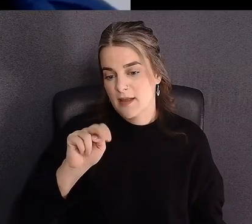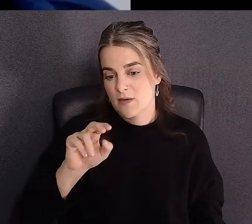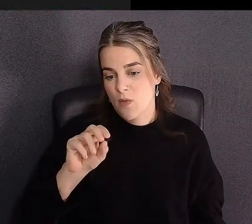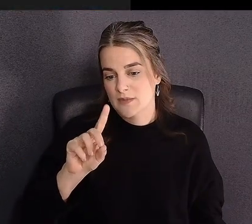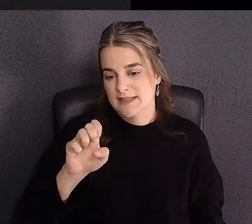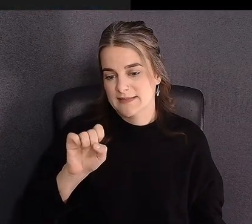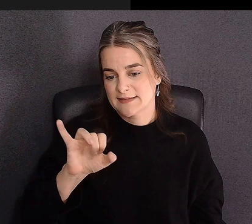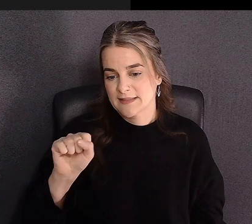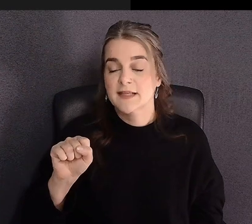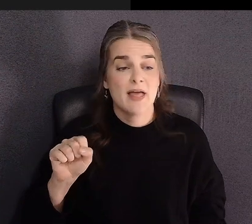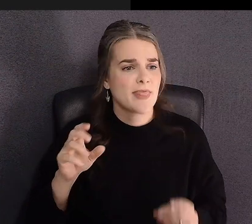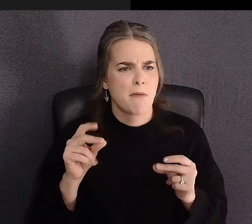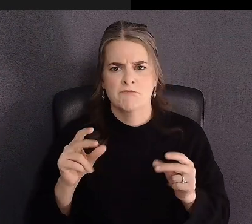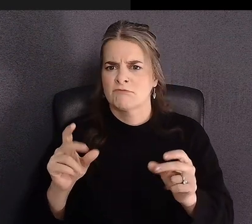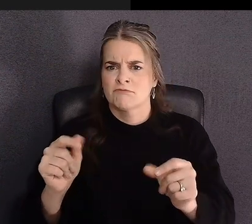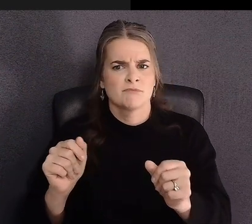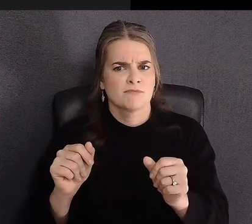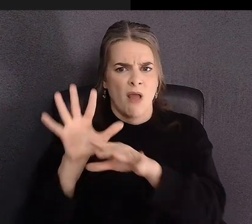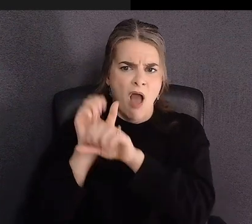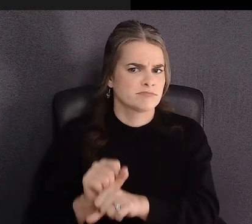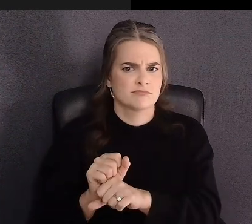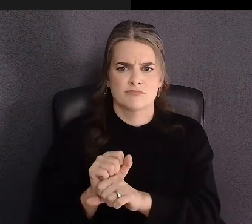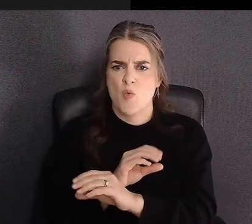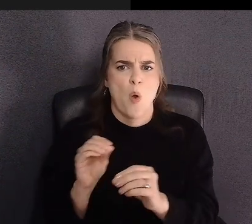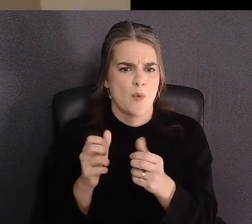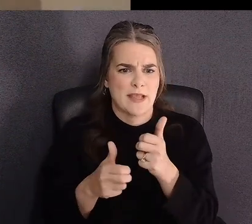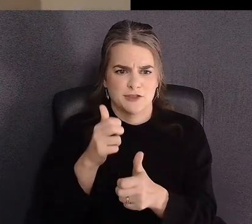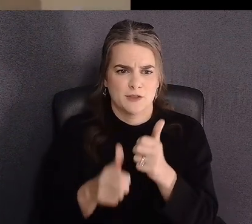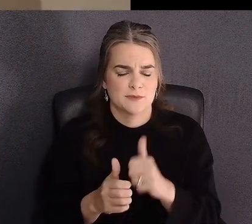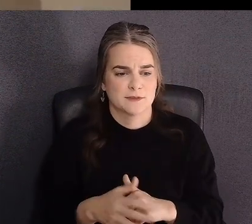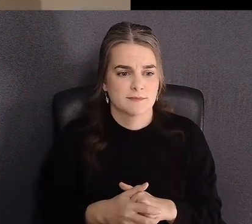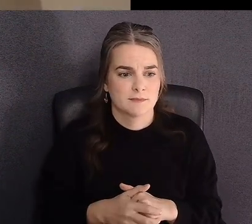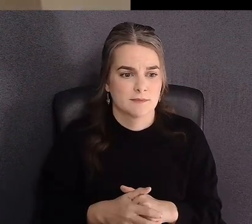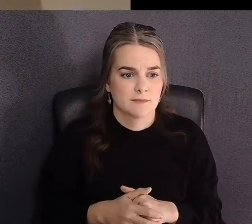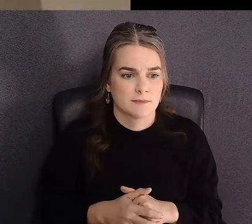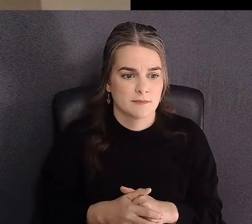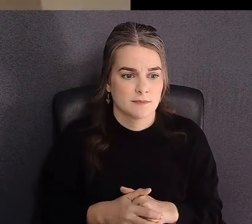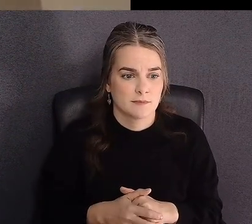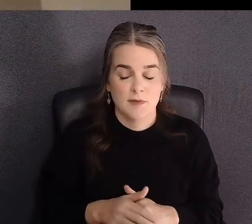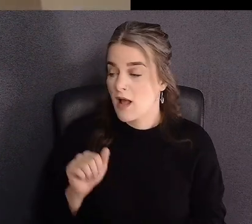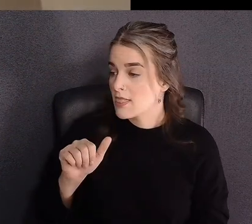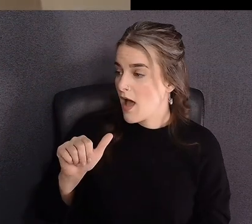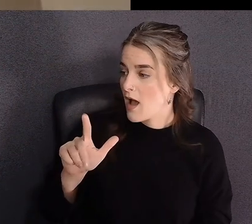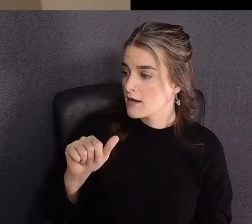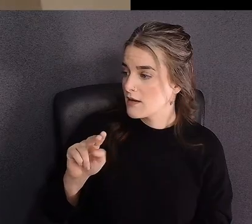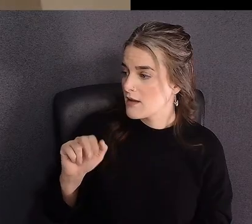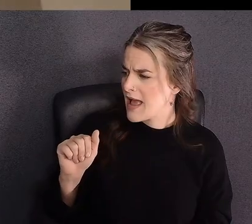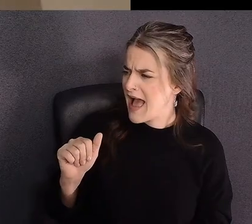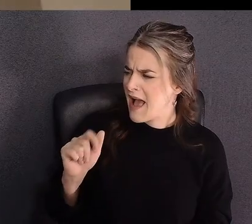Awesome. Thank you. You're welcome. I hope that answers it. Mhm, yeah. I don't know if we have that in the Lending Library. And I'm wondering--